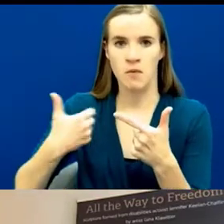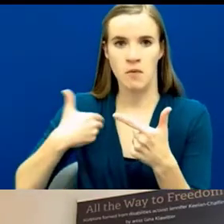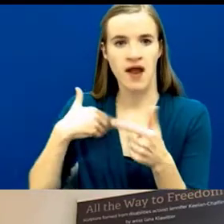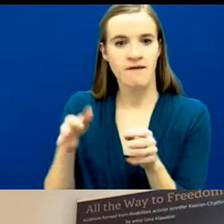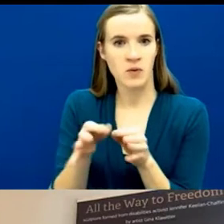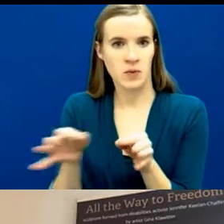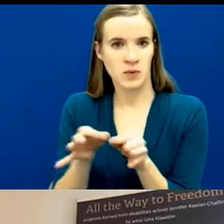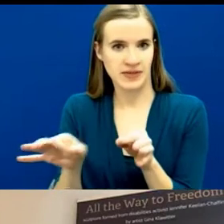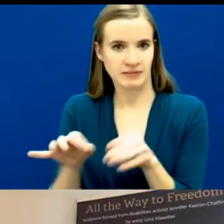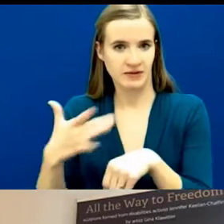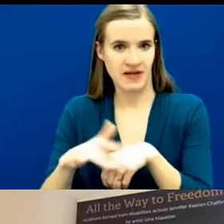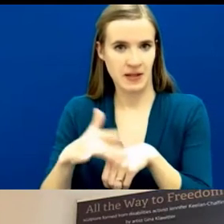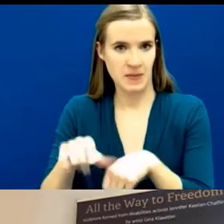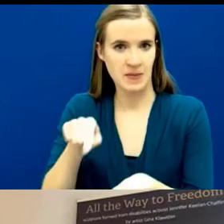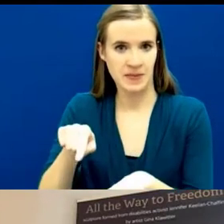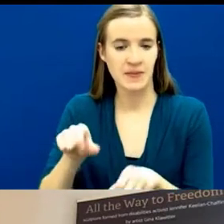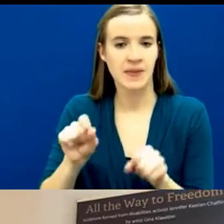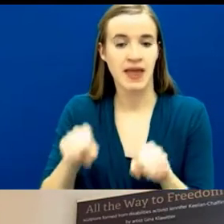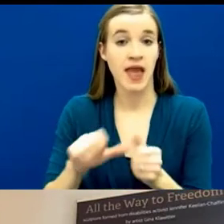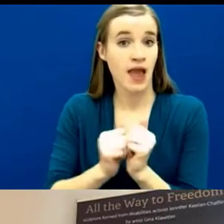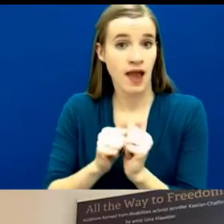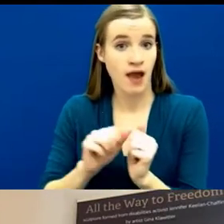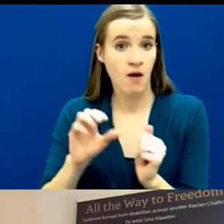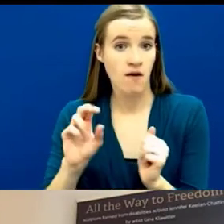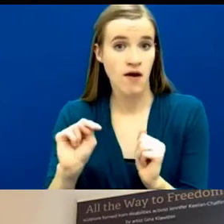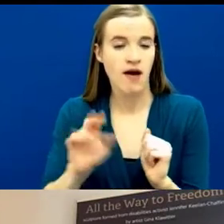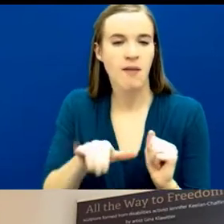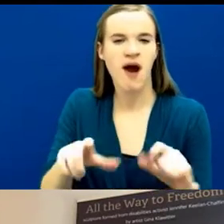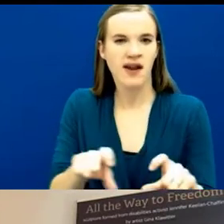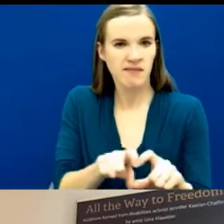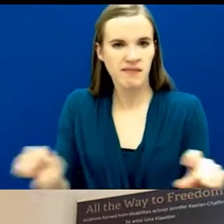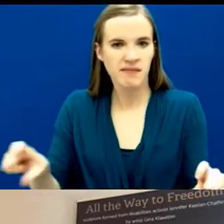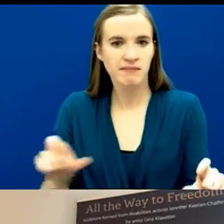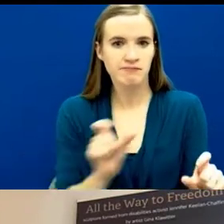available today, which can be found at the bottom of your screen. And that's